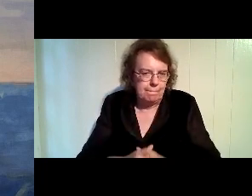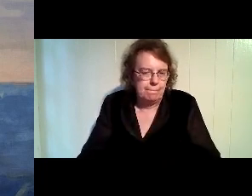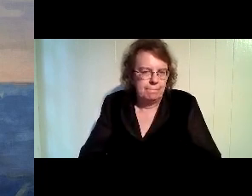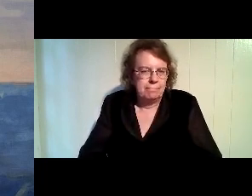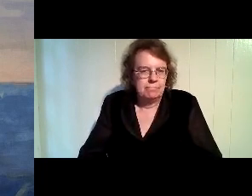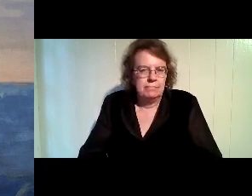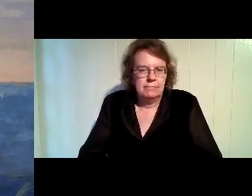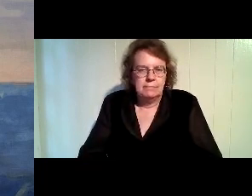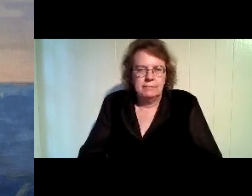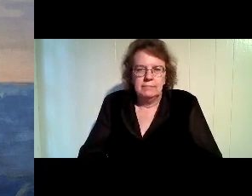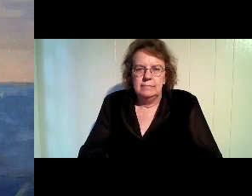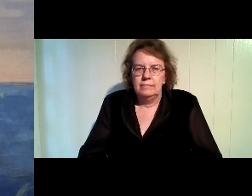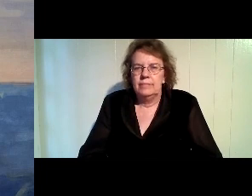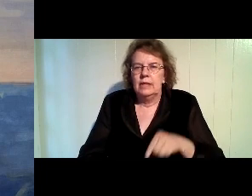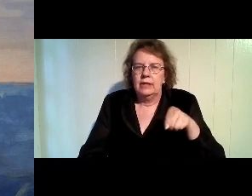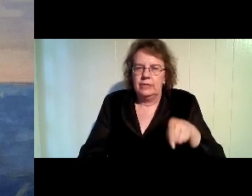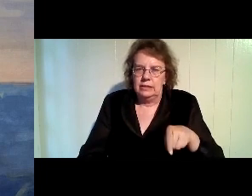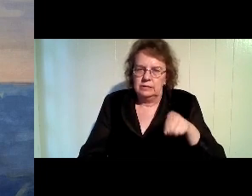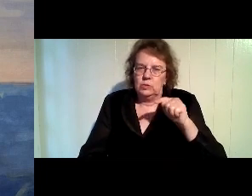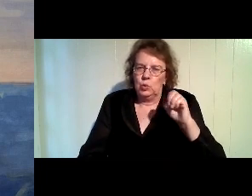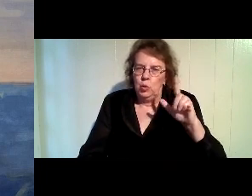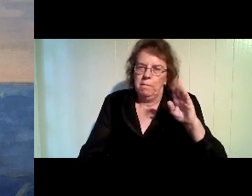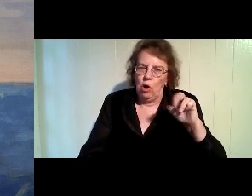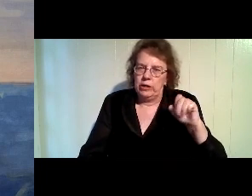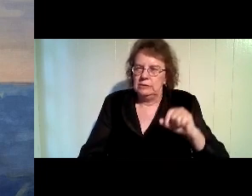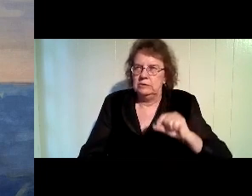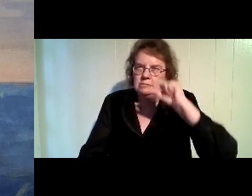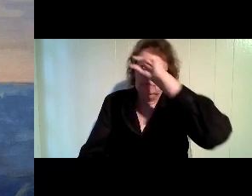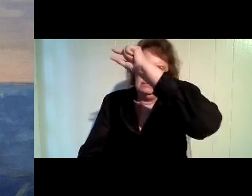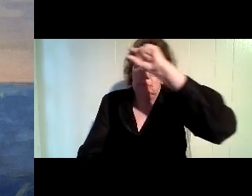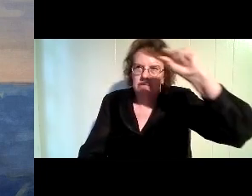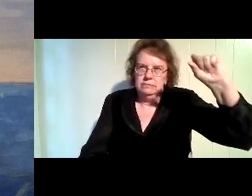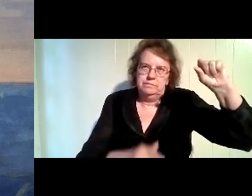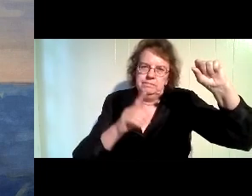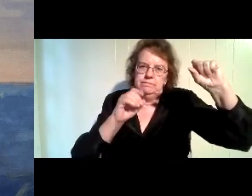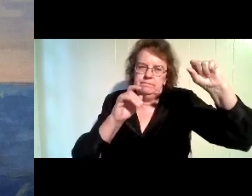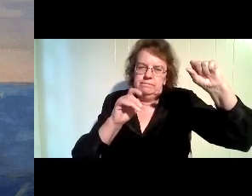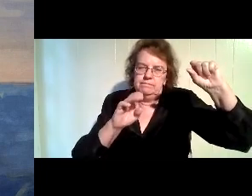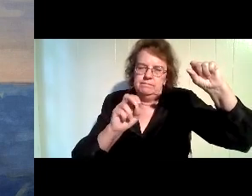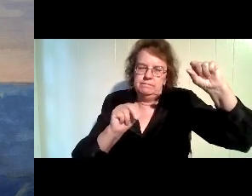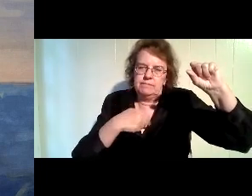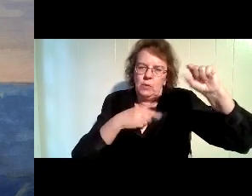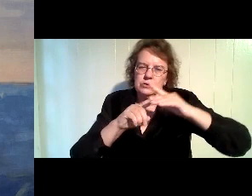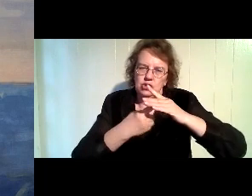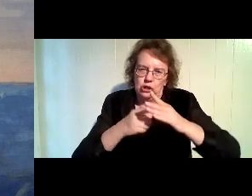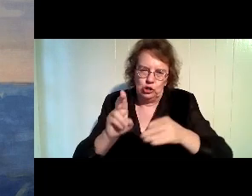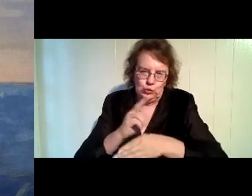This toolbar can stay up here for your diction. So if I want to start using again, I can just click the microphone button.